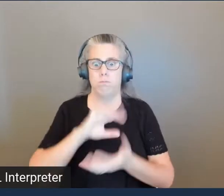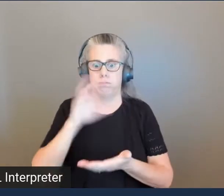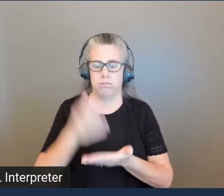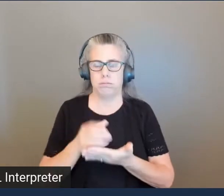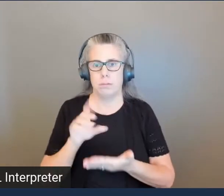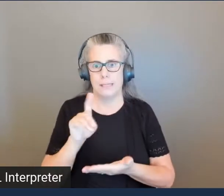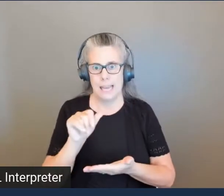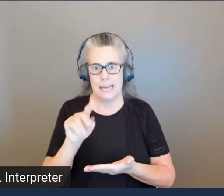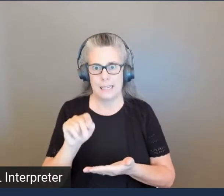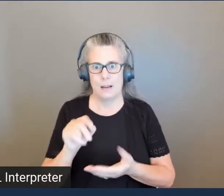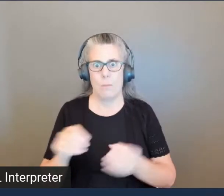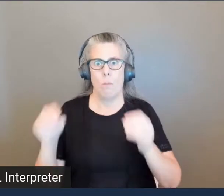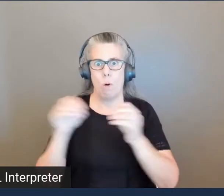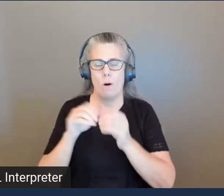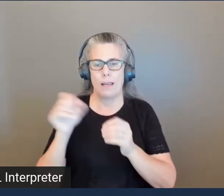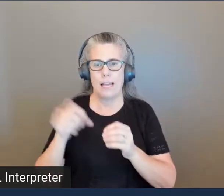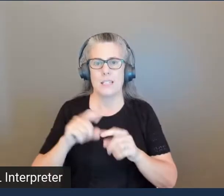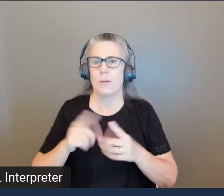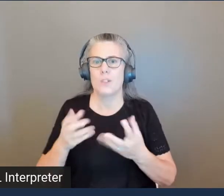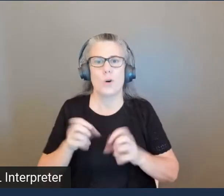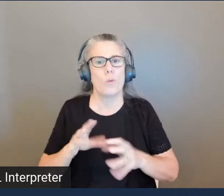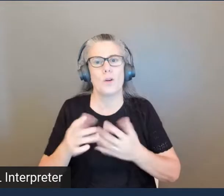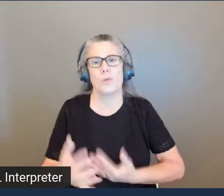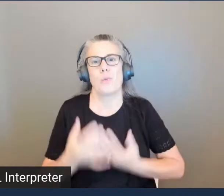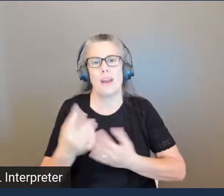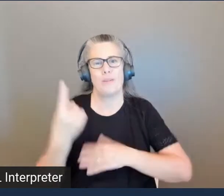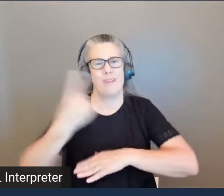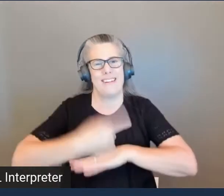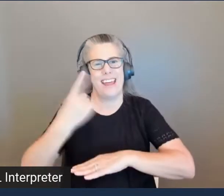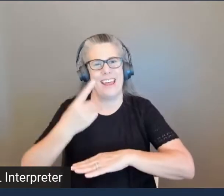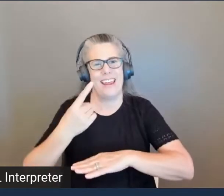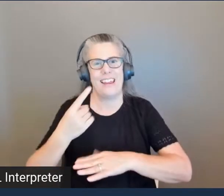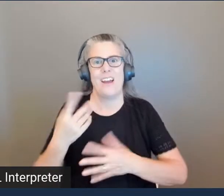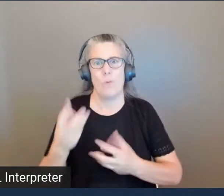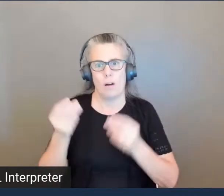Right. - So, yeah. So Darko, one thing to correct there is that,